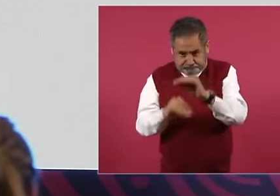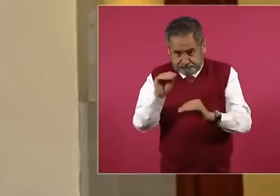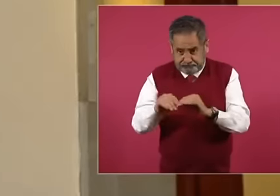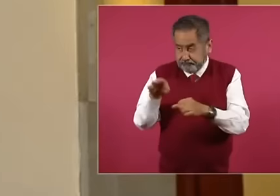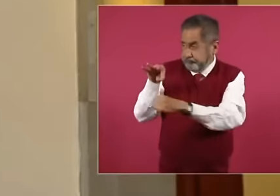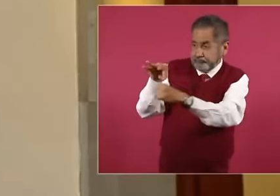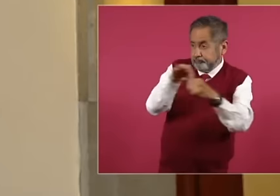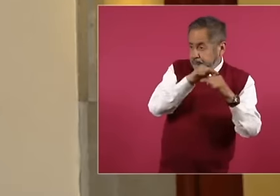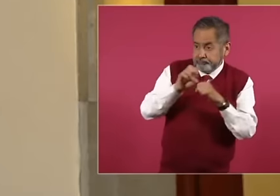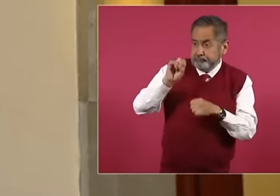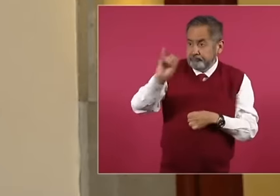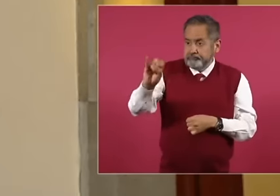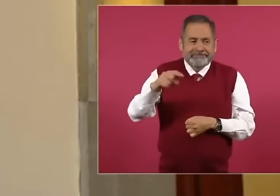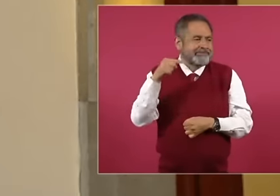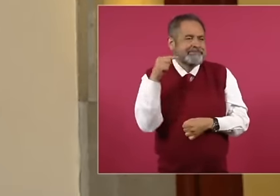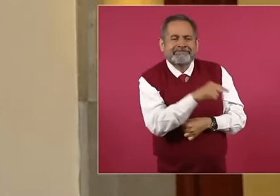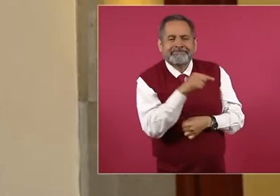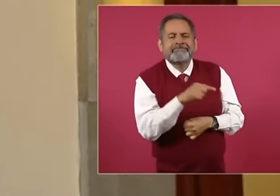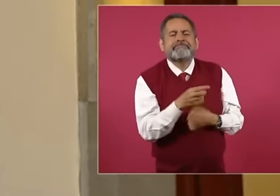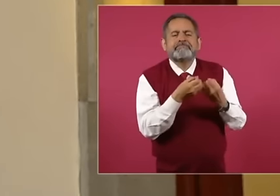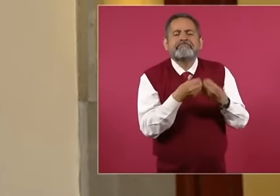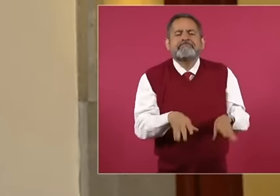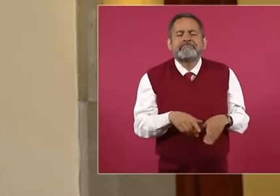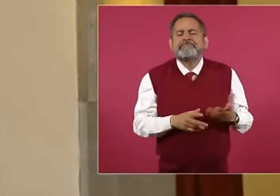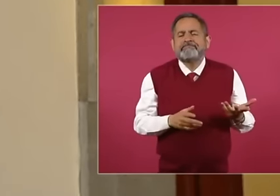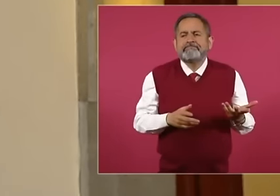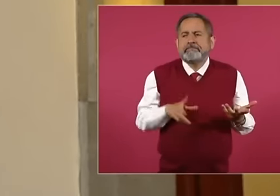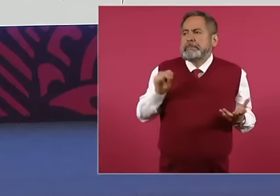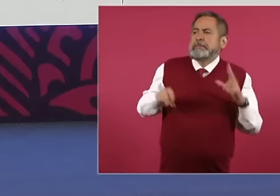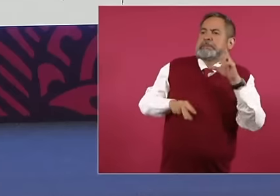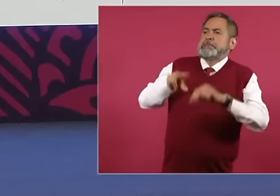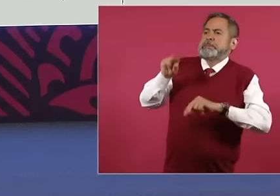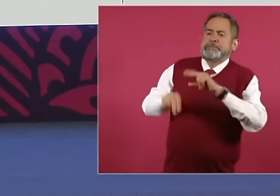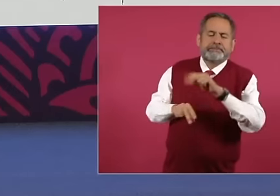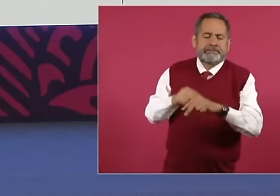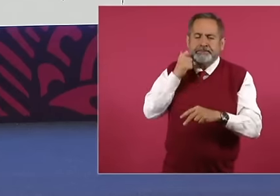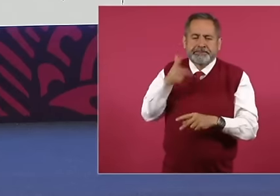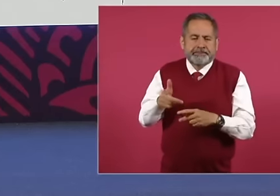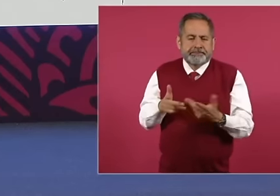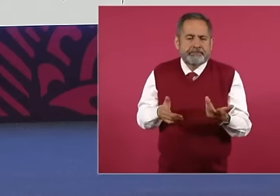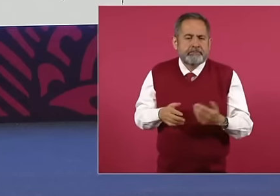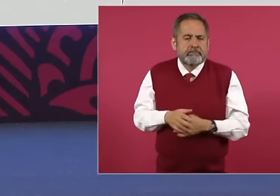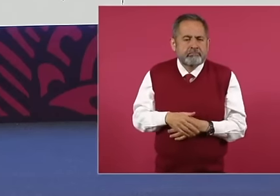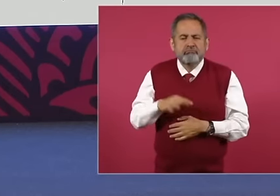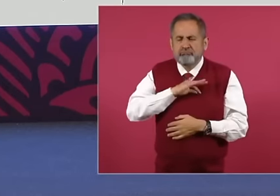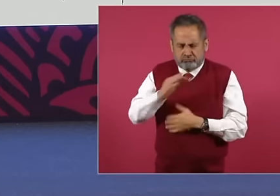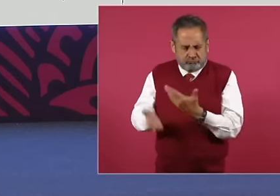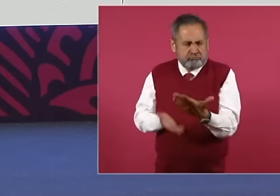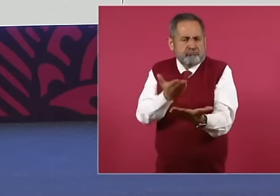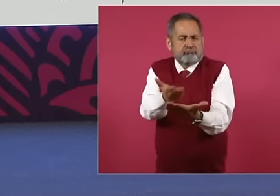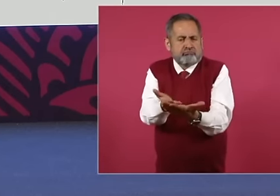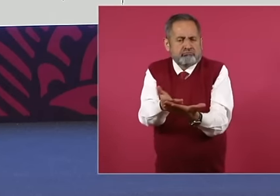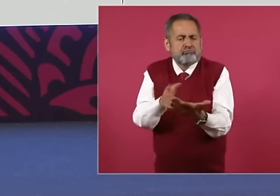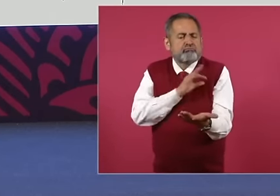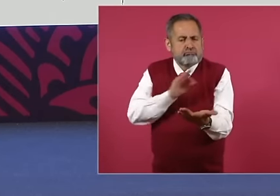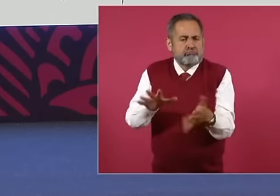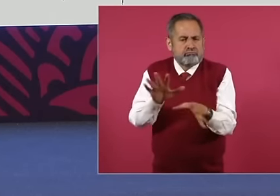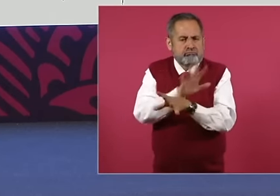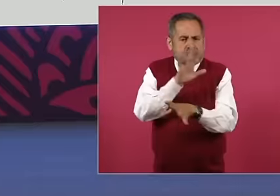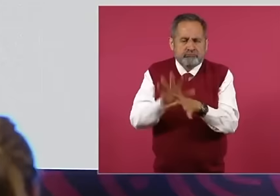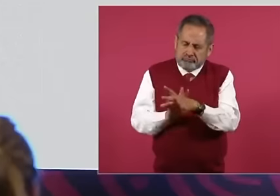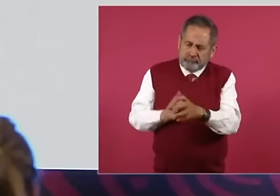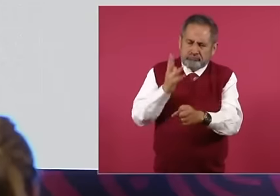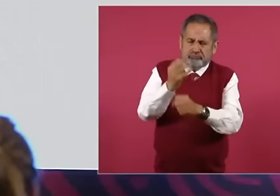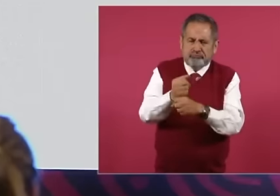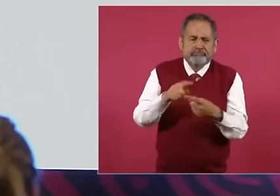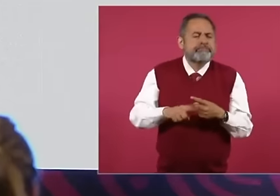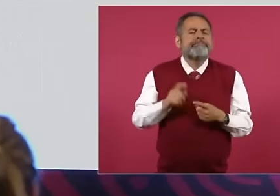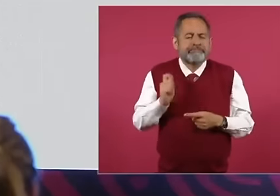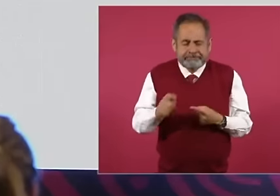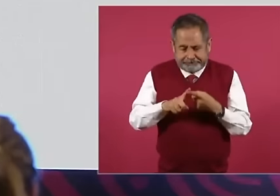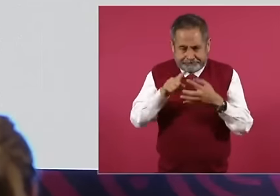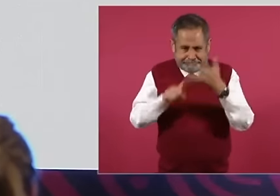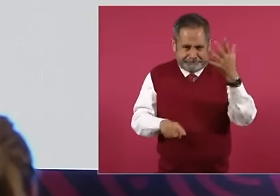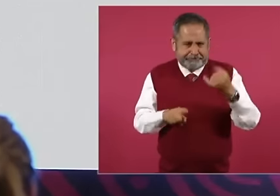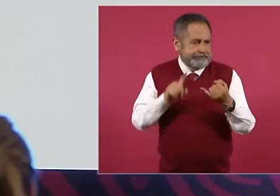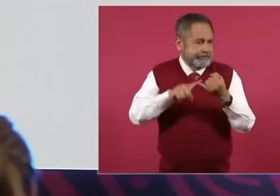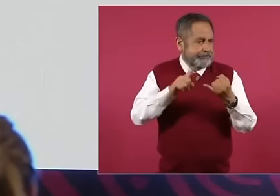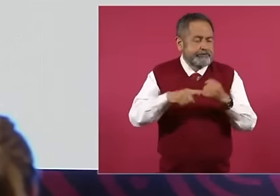what can be done, the judicial power can be reformed,